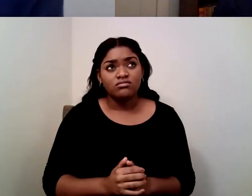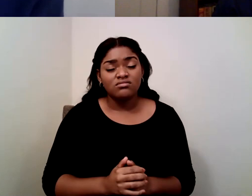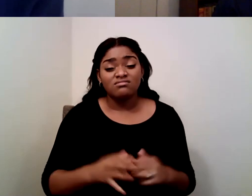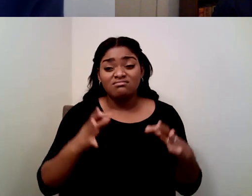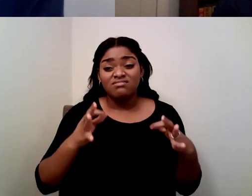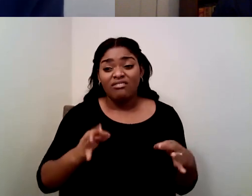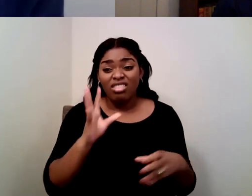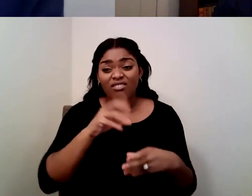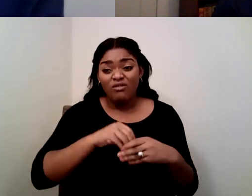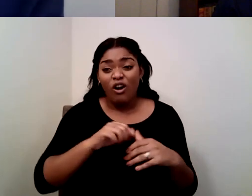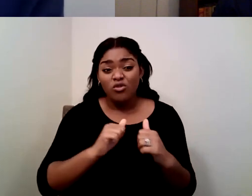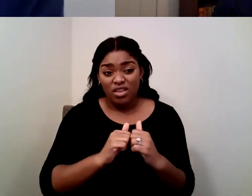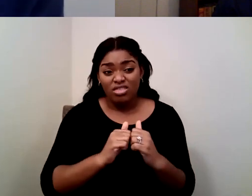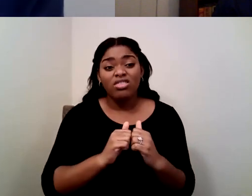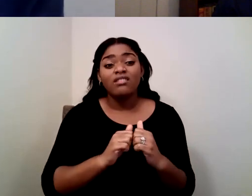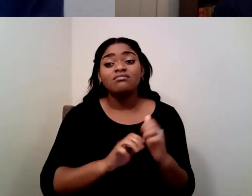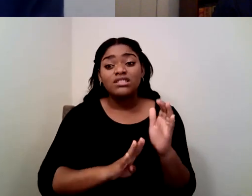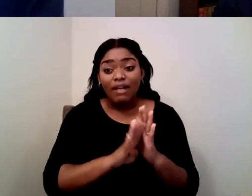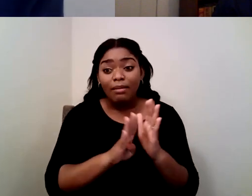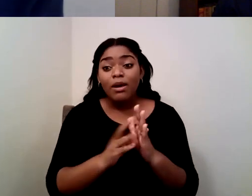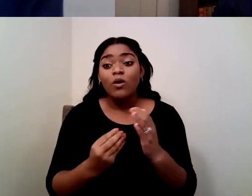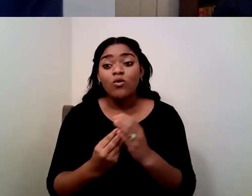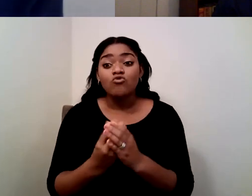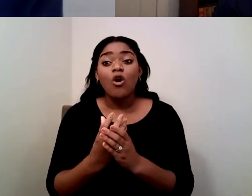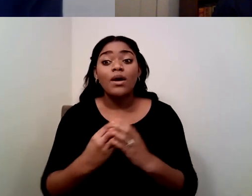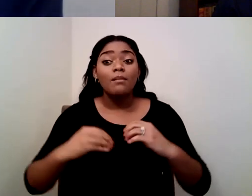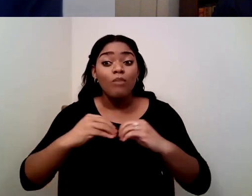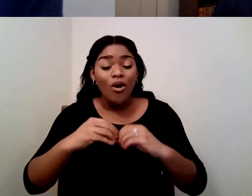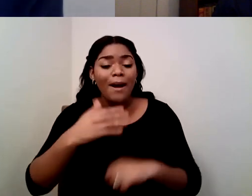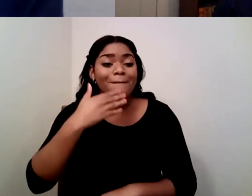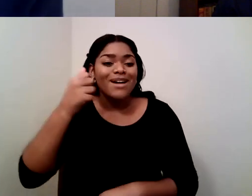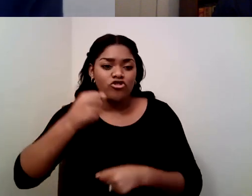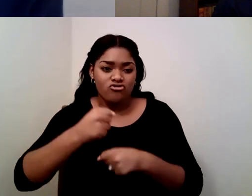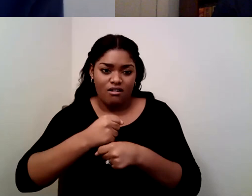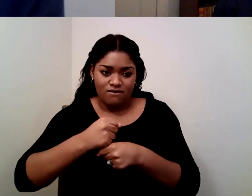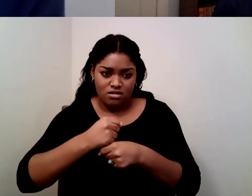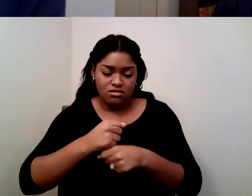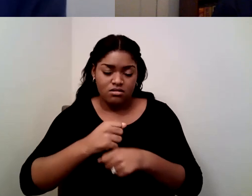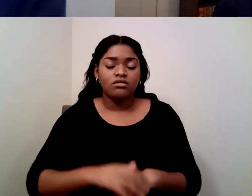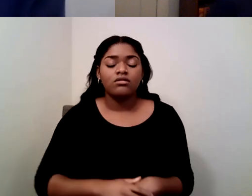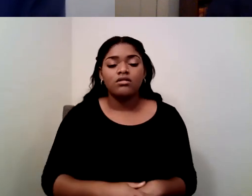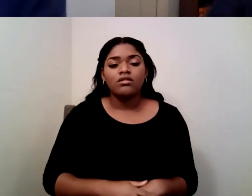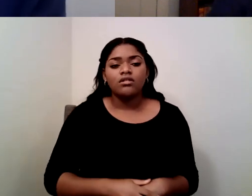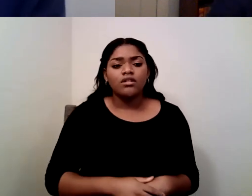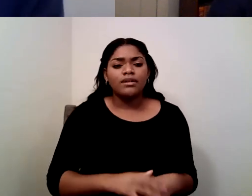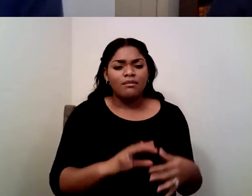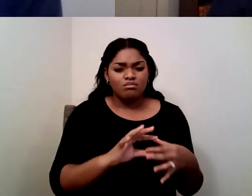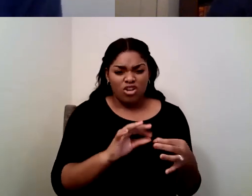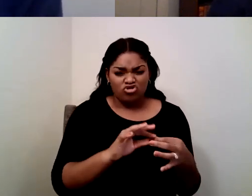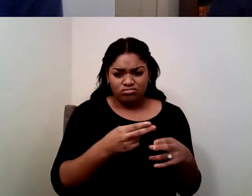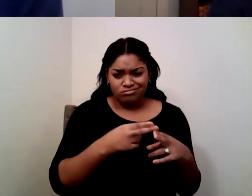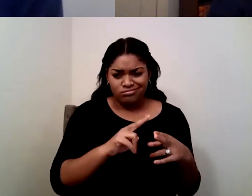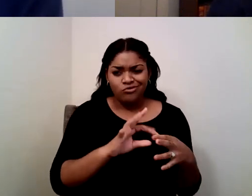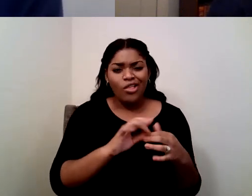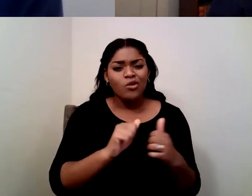in growing more better coffee. I spoke briefly about the agronomists that